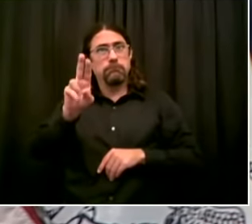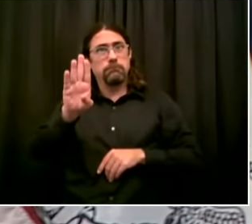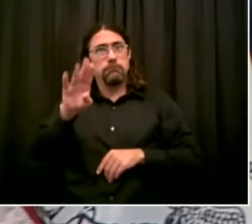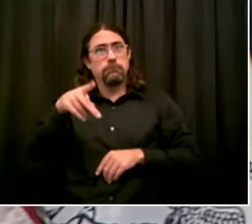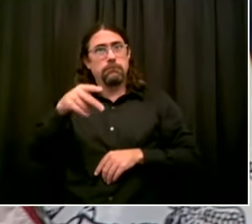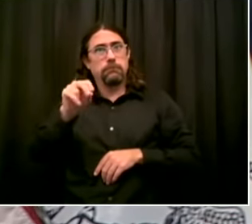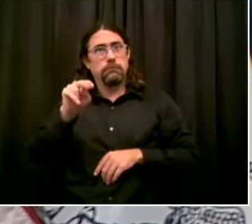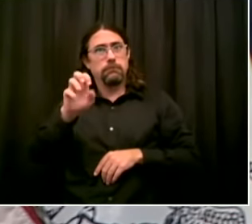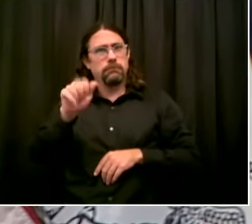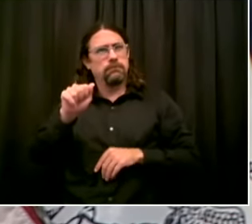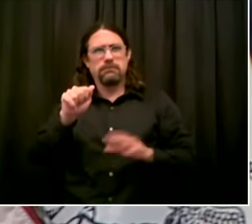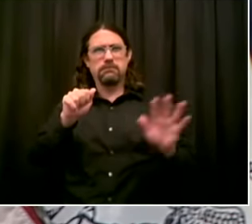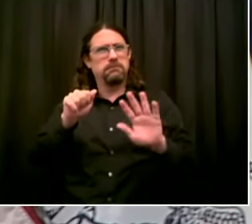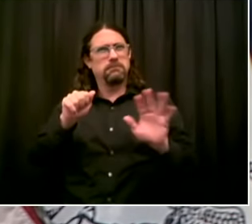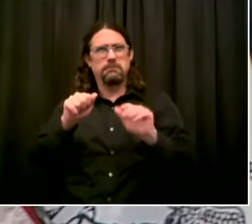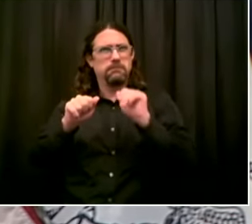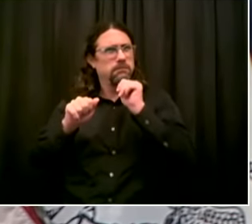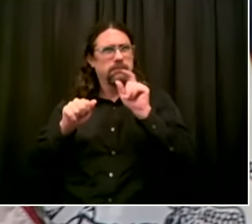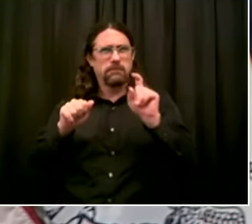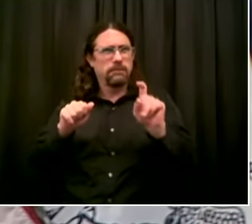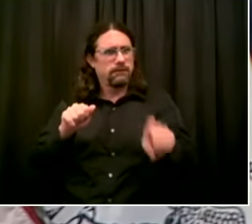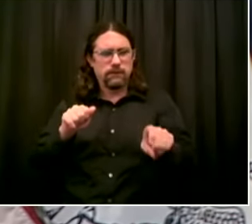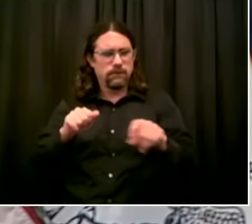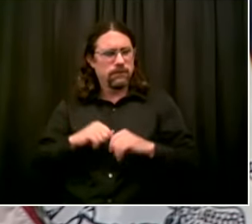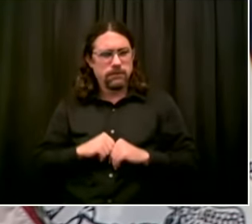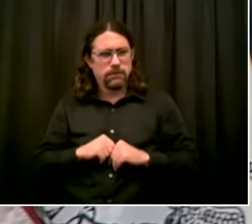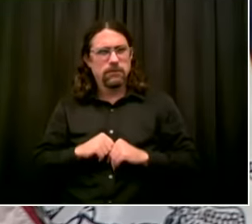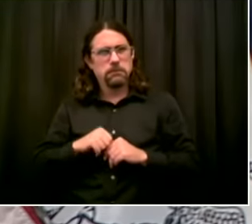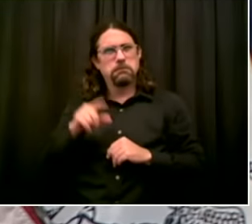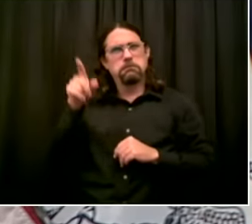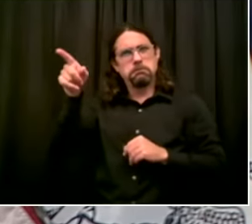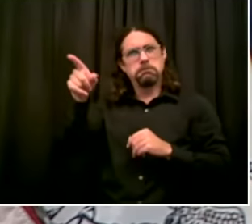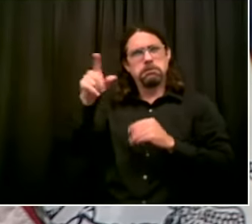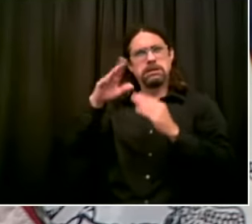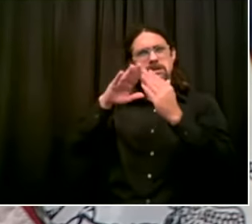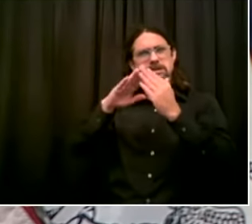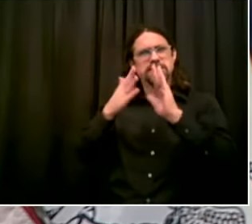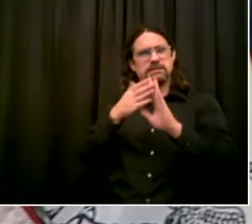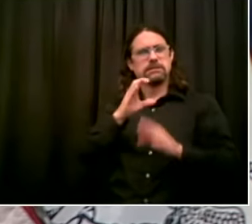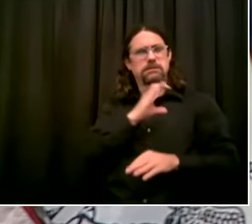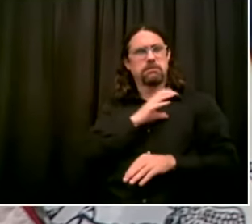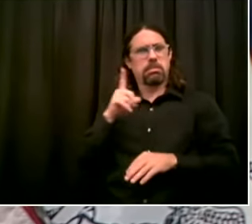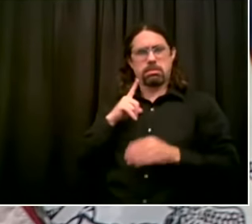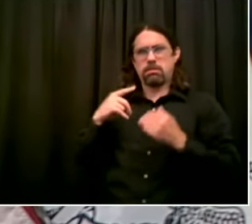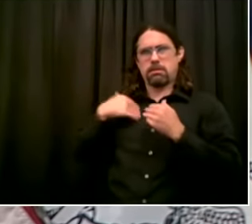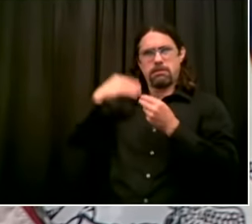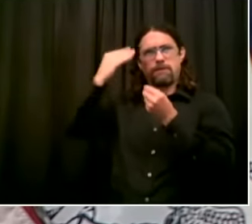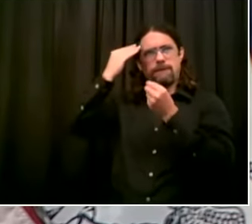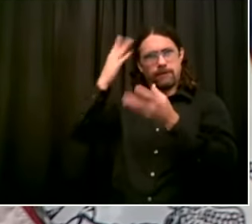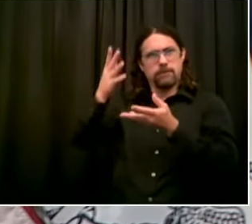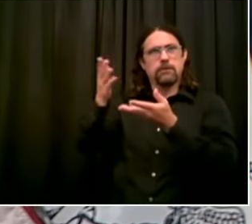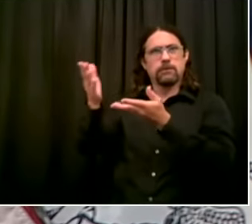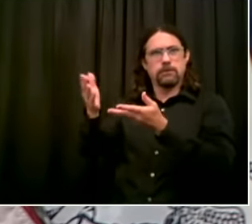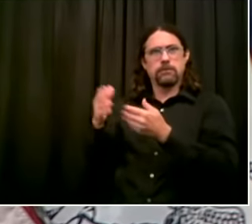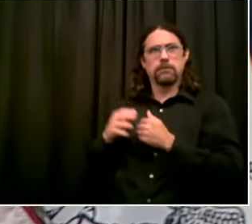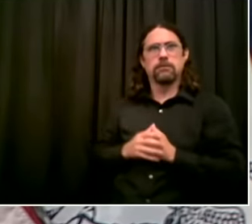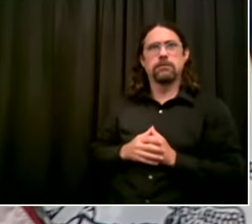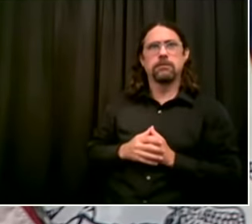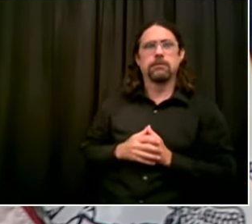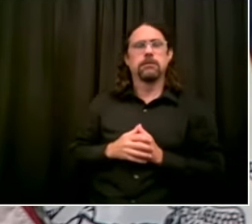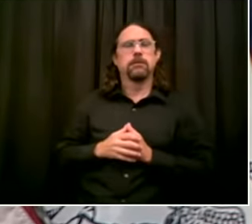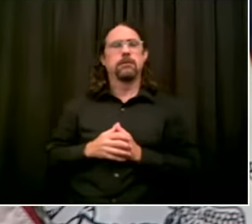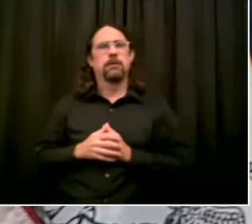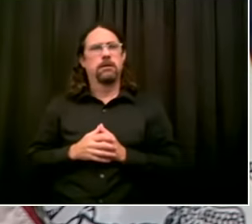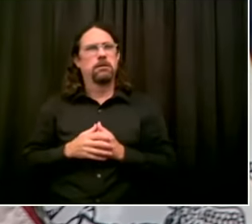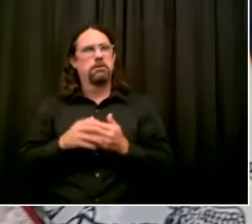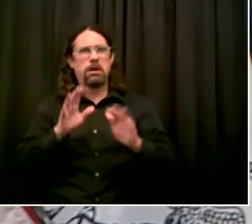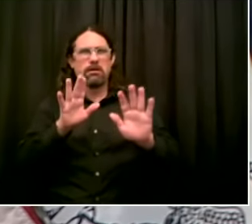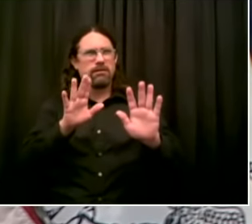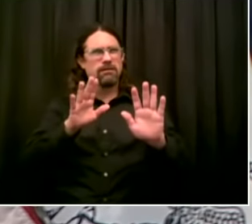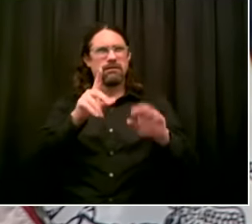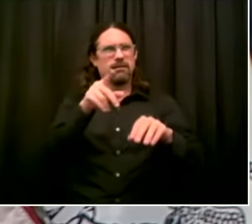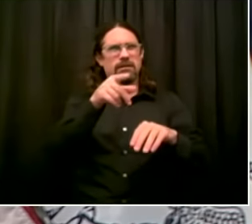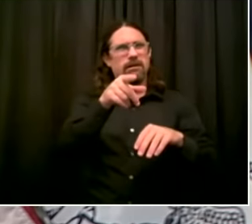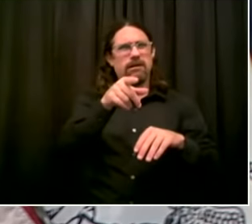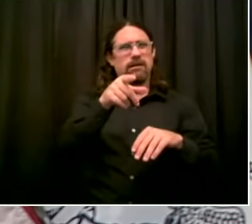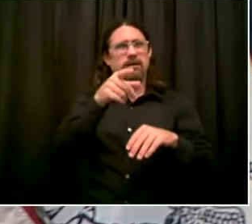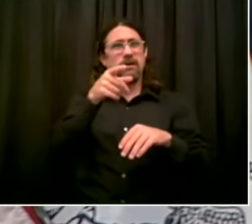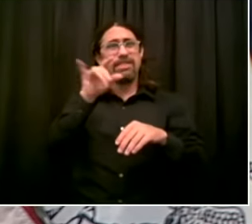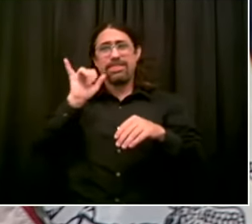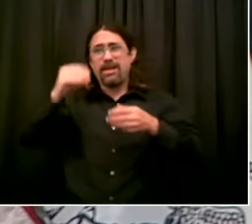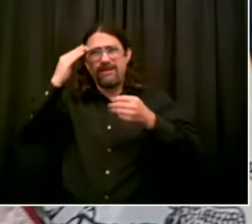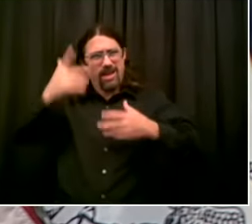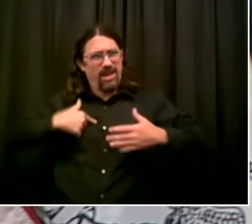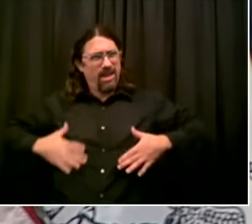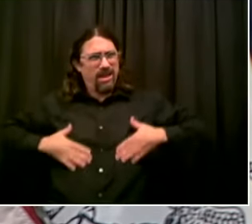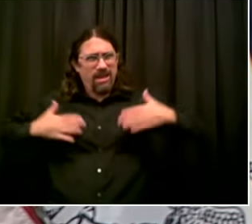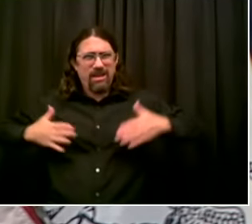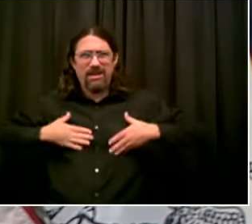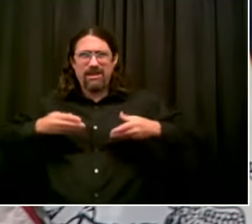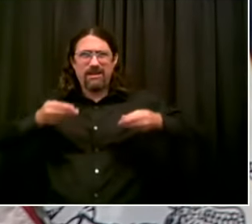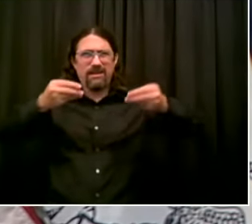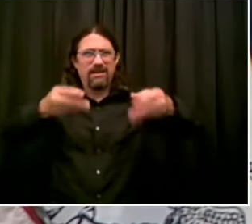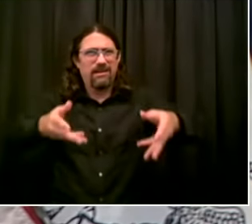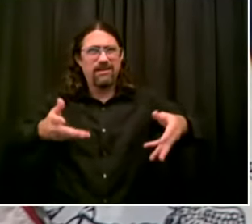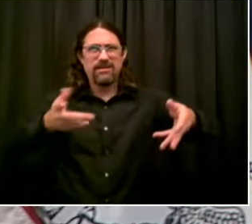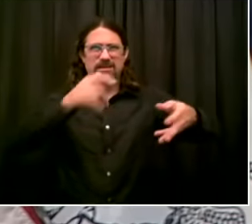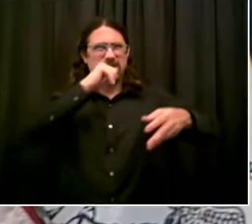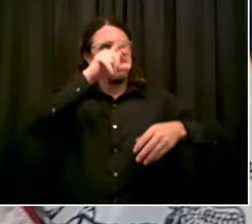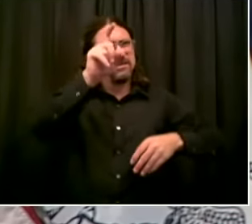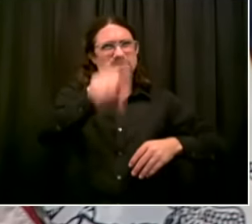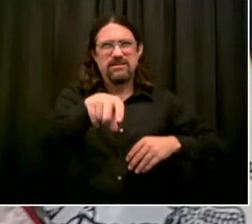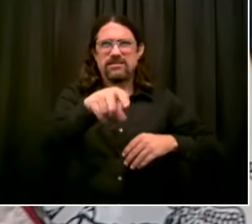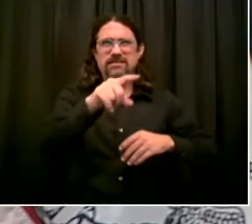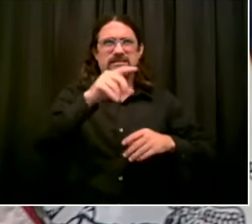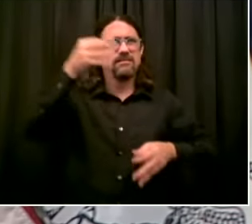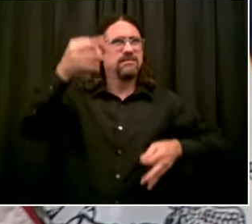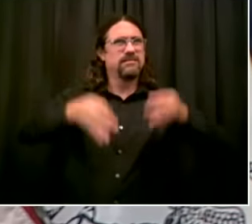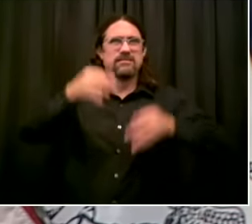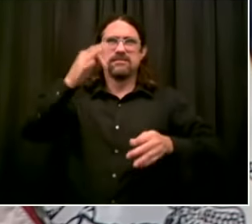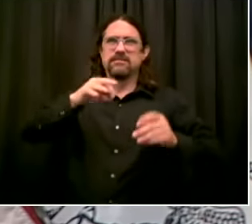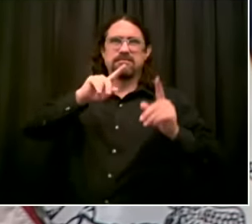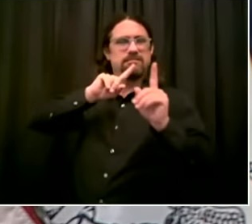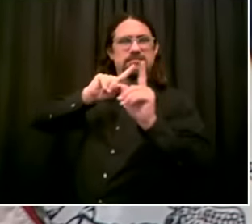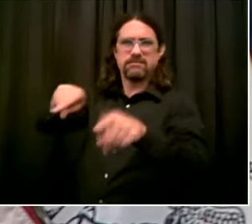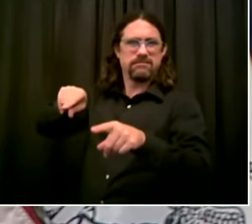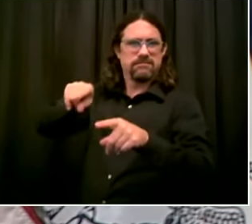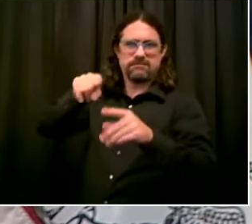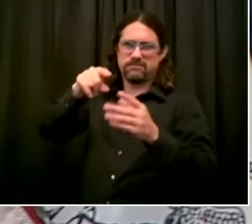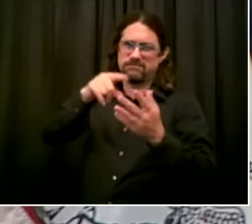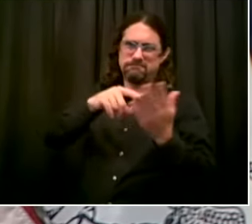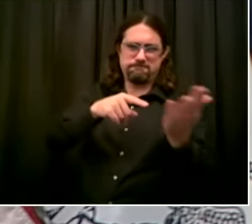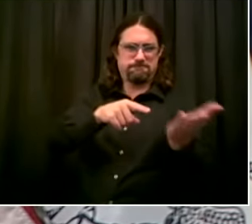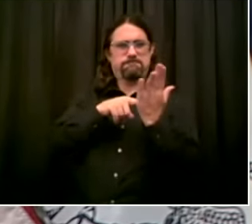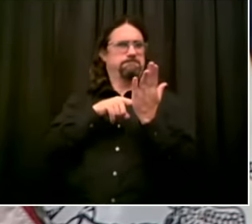AND SAFETY